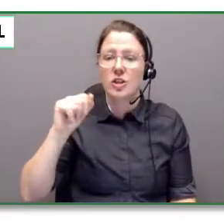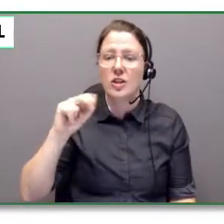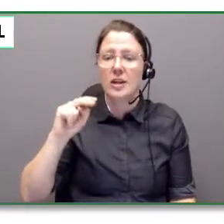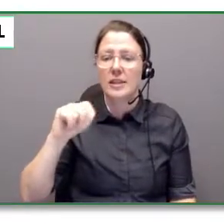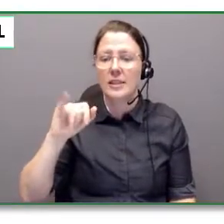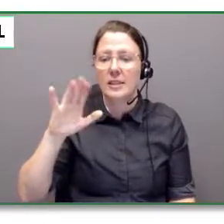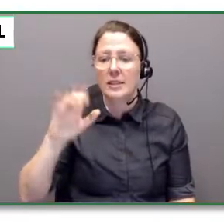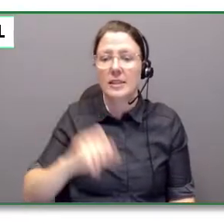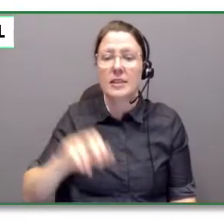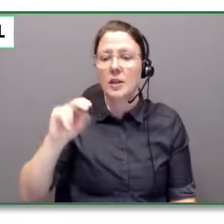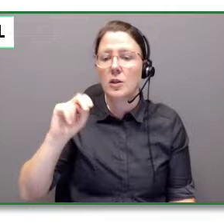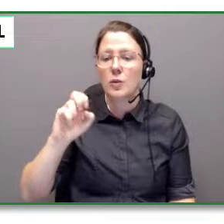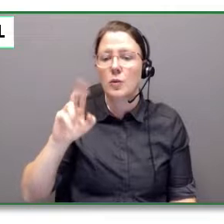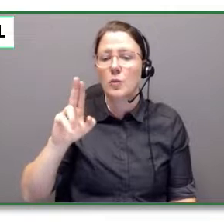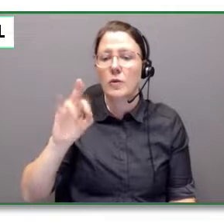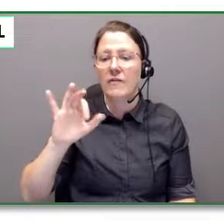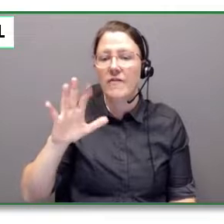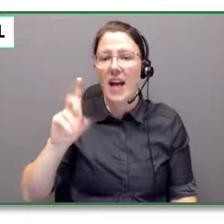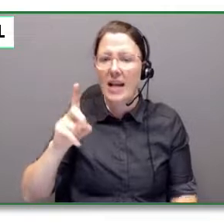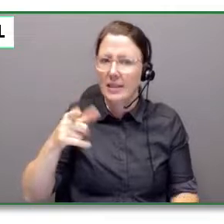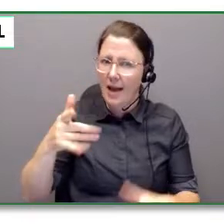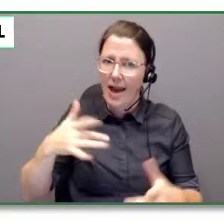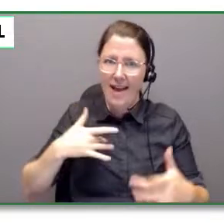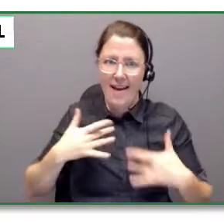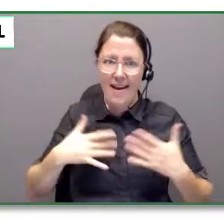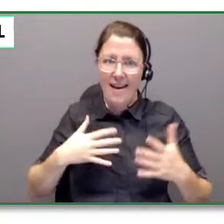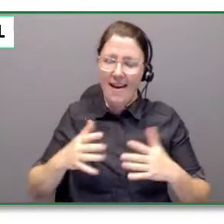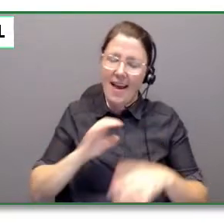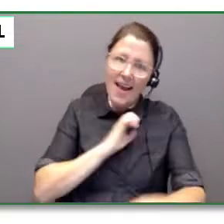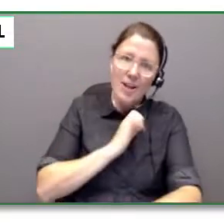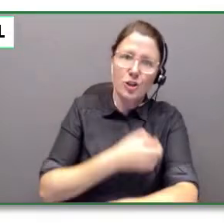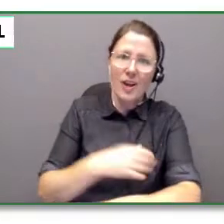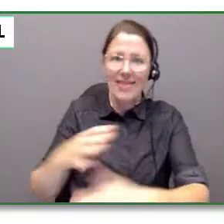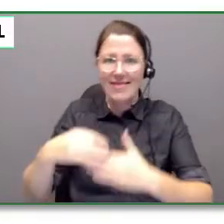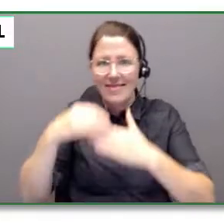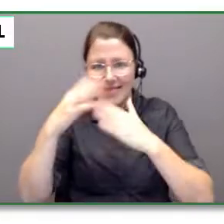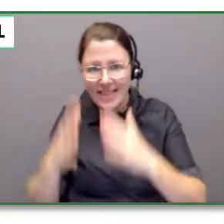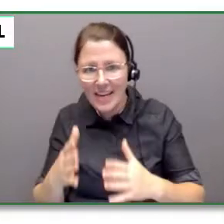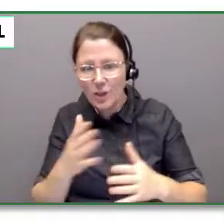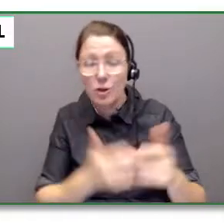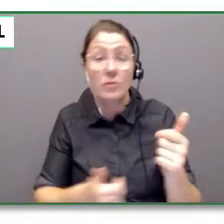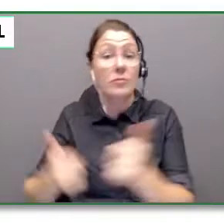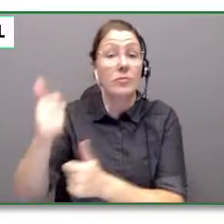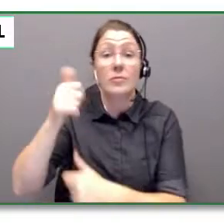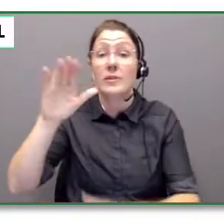award-winning entrepreneur and CEO of Inclusive Design or Inclusive by Design.